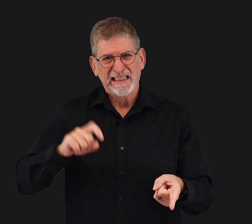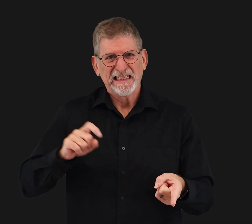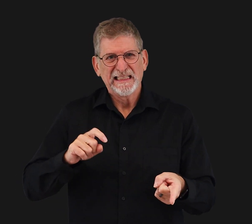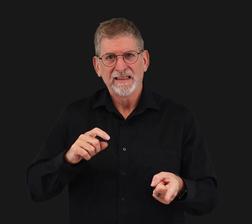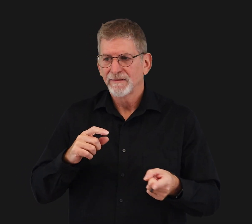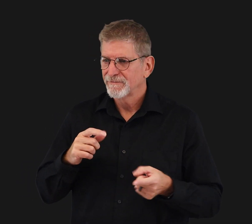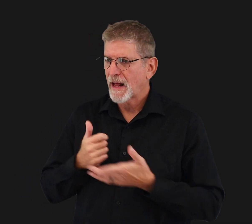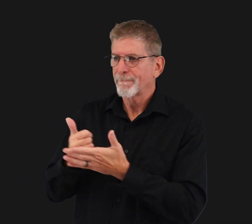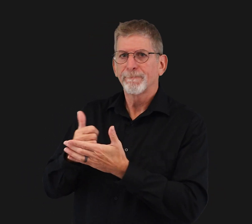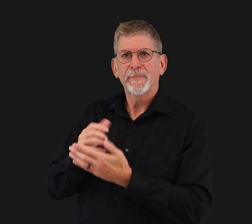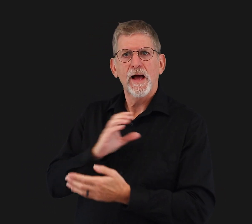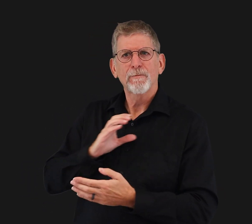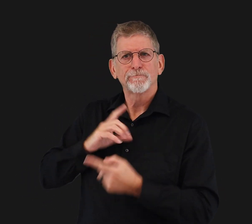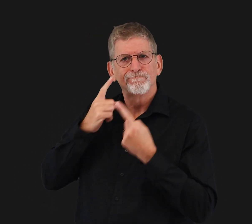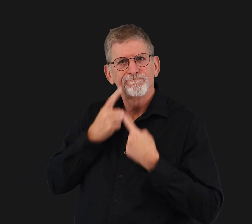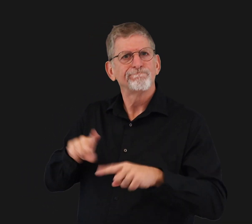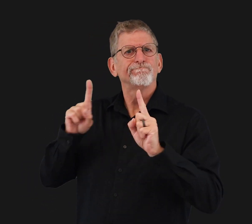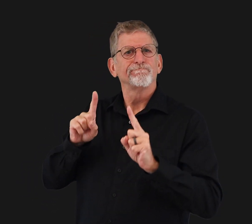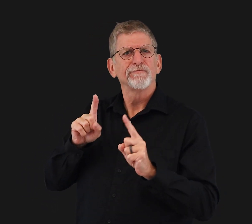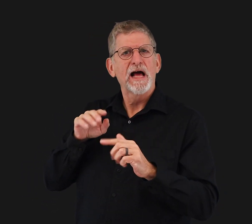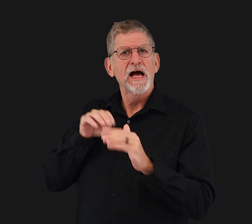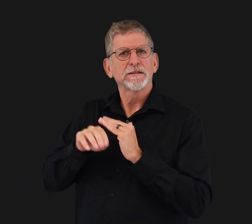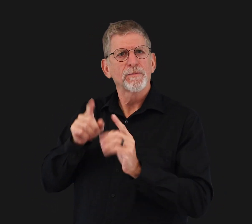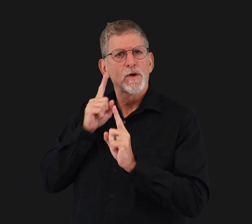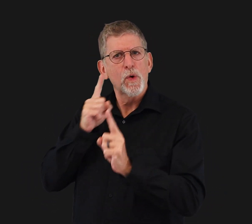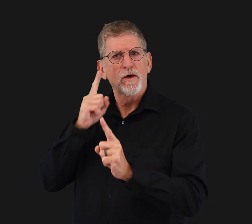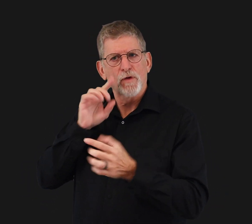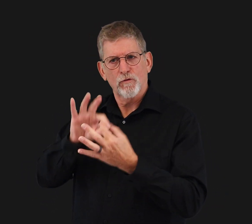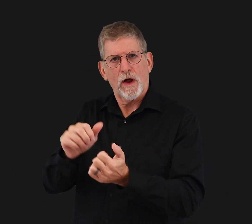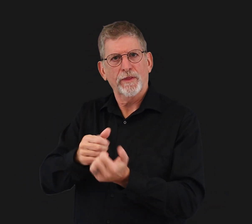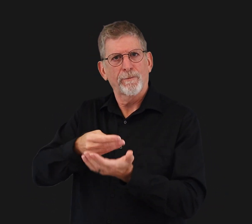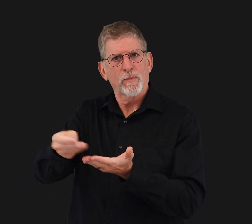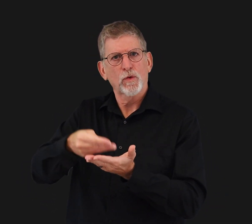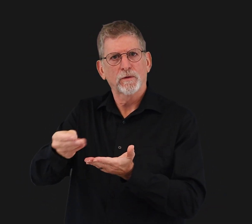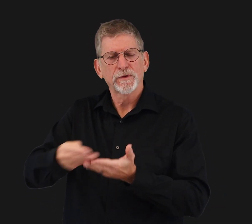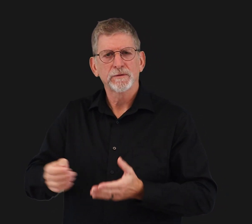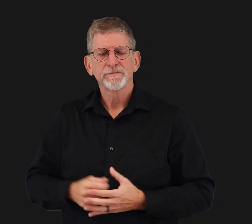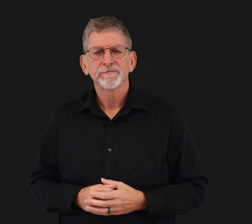they need to help the Commission achieve our accessibility goals for procurement.